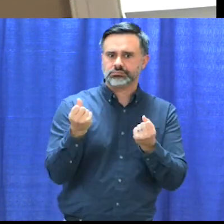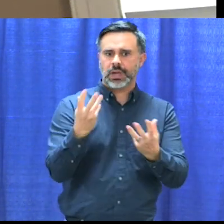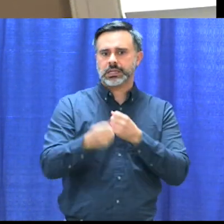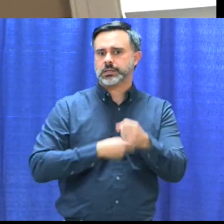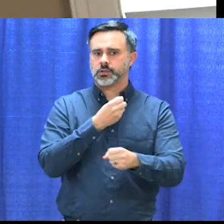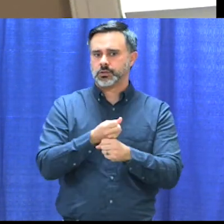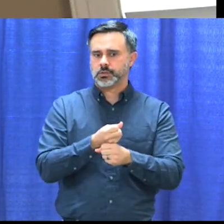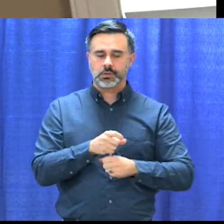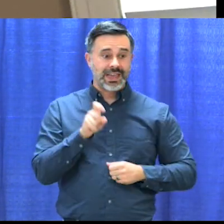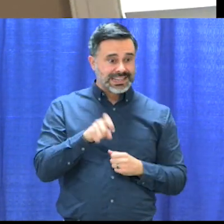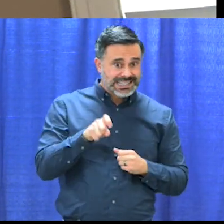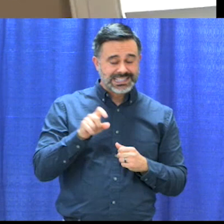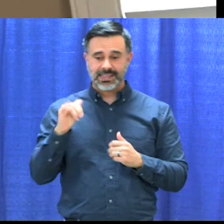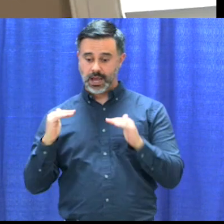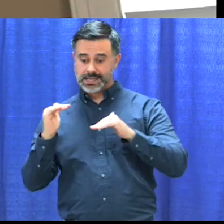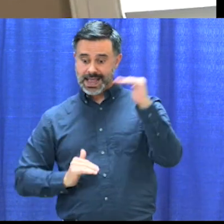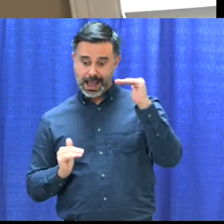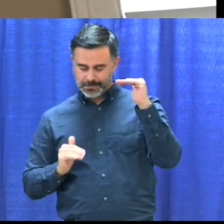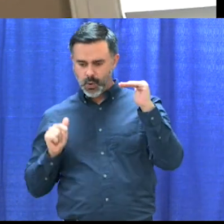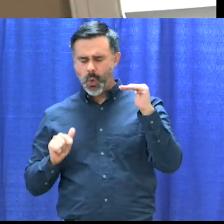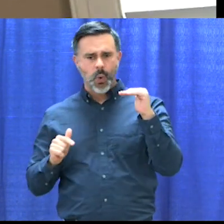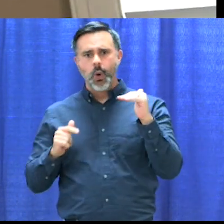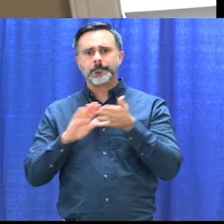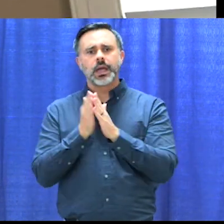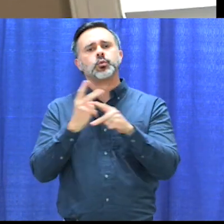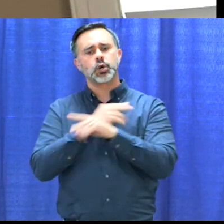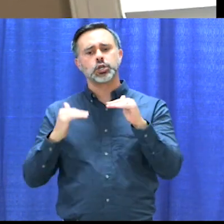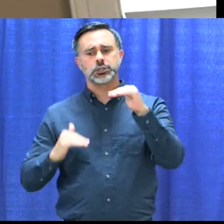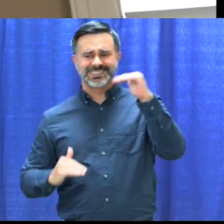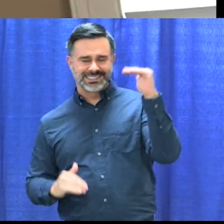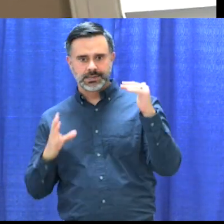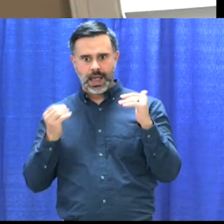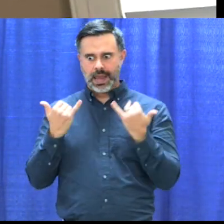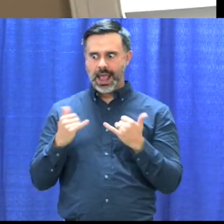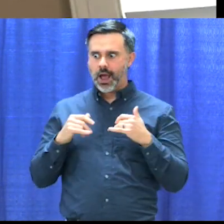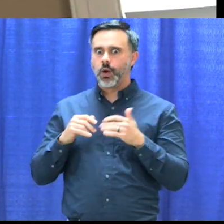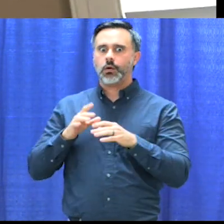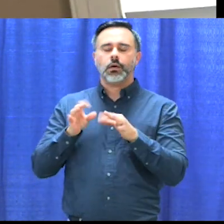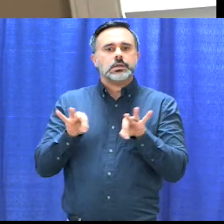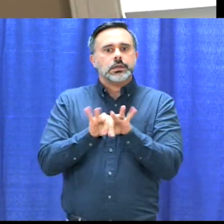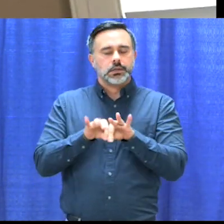The needs and the gaps have only intensified and been highlighted during this time of Covid